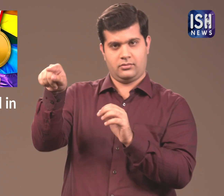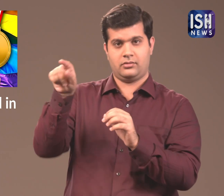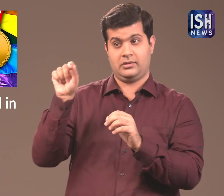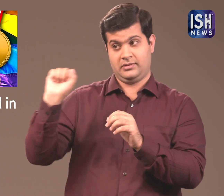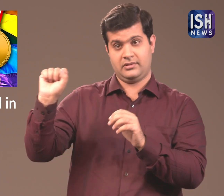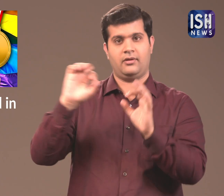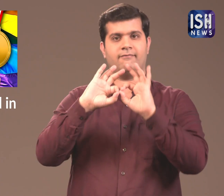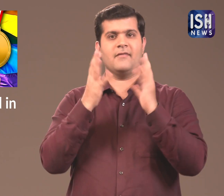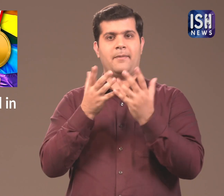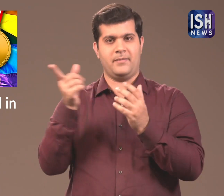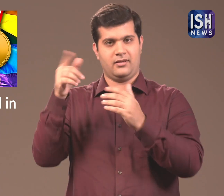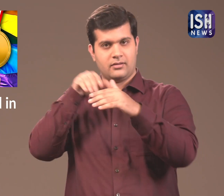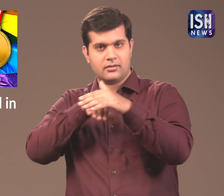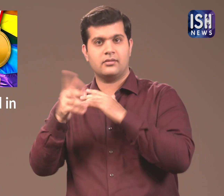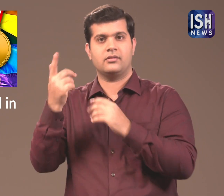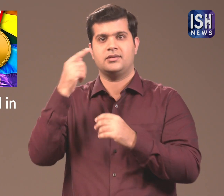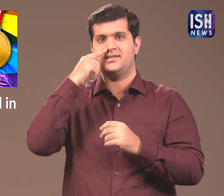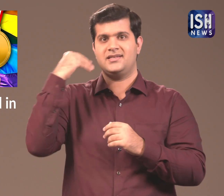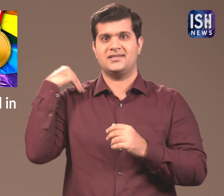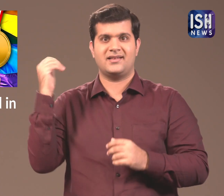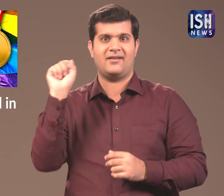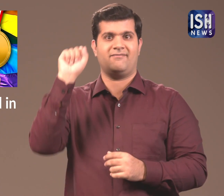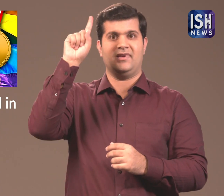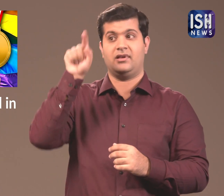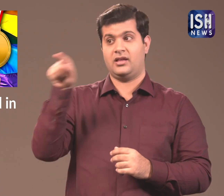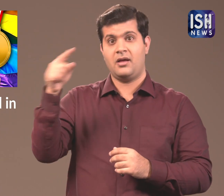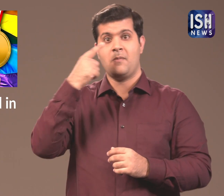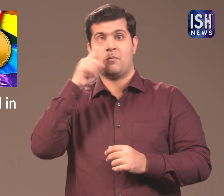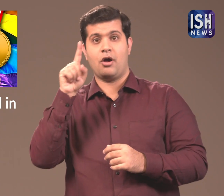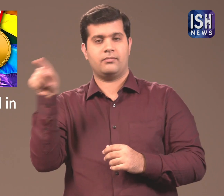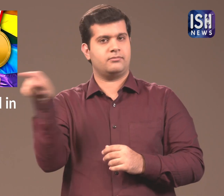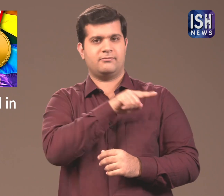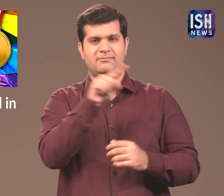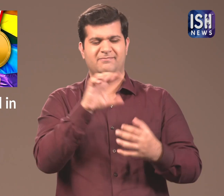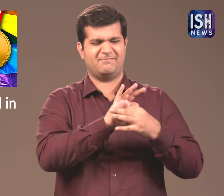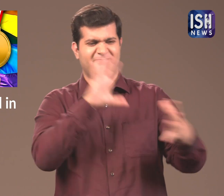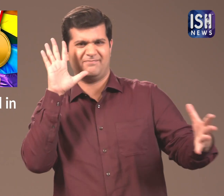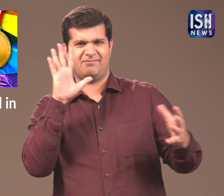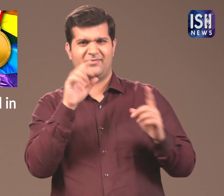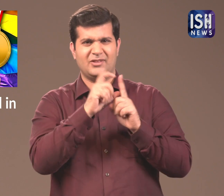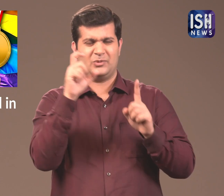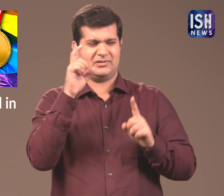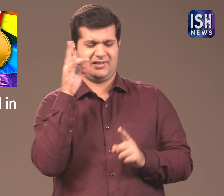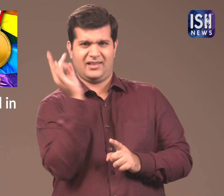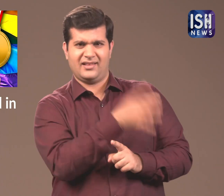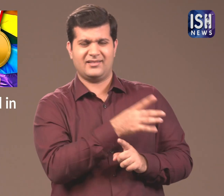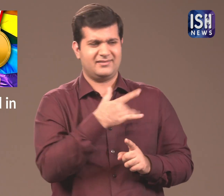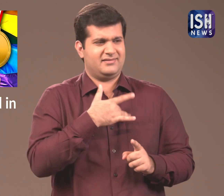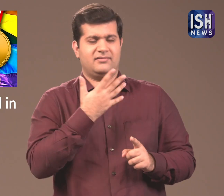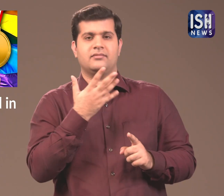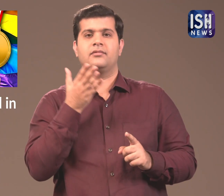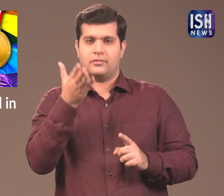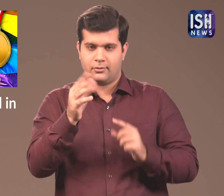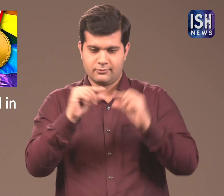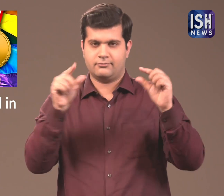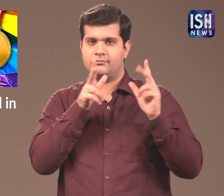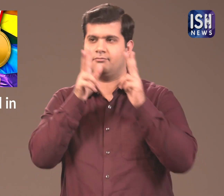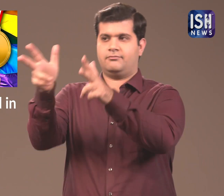her family, my elder sister and her mother who doesn't have a good relation with her.